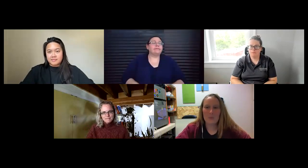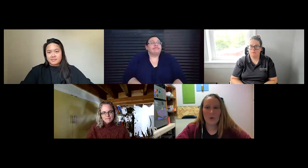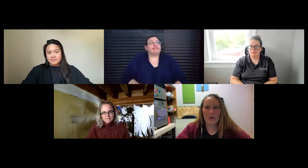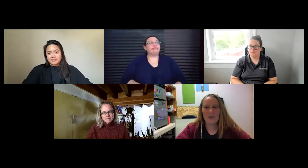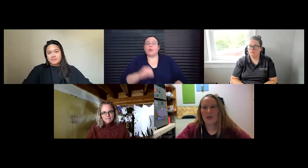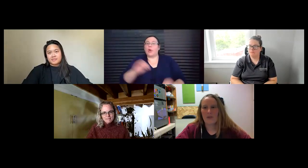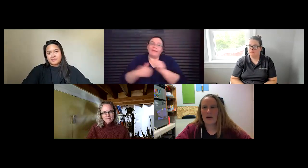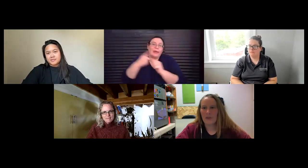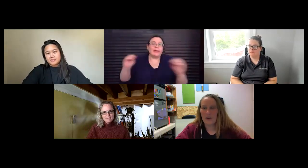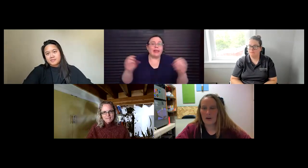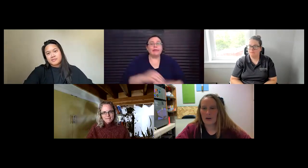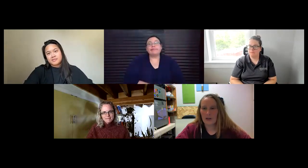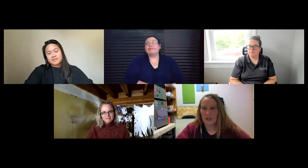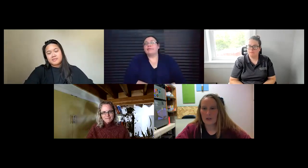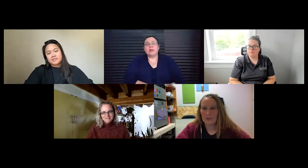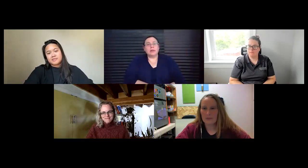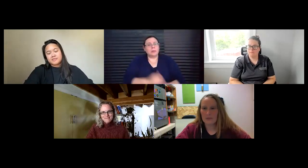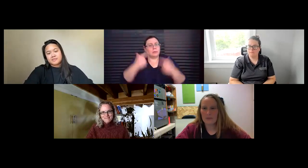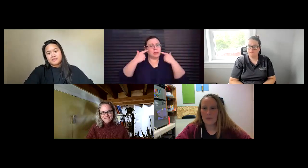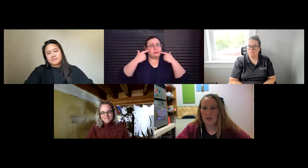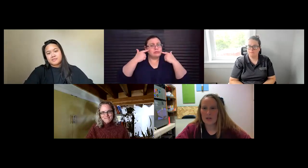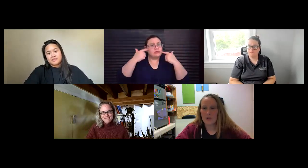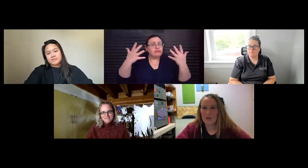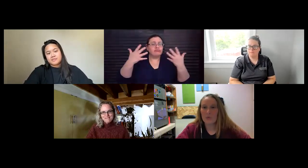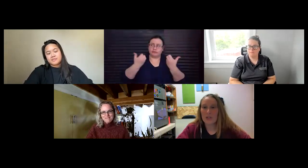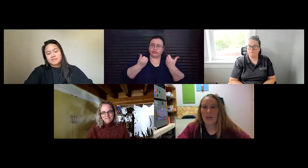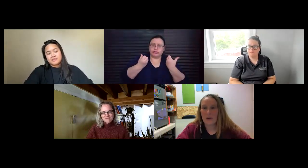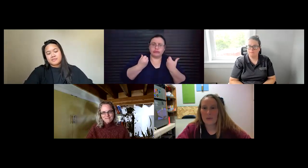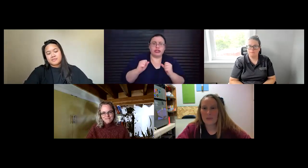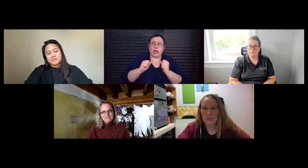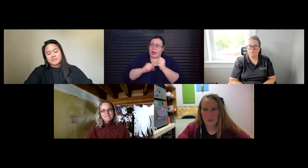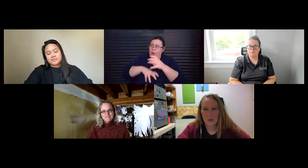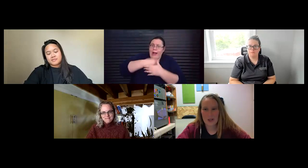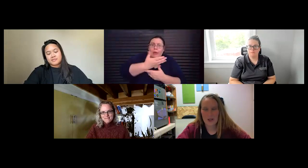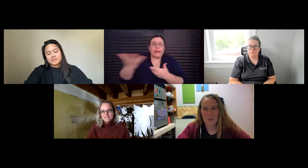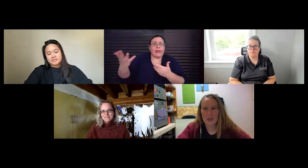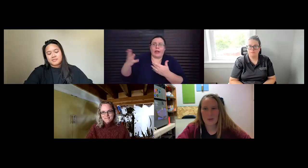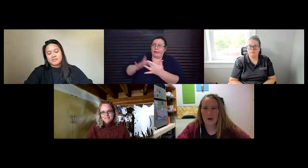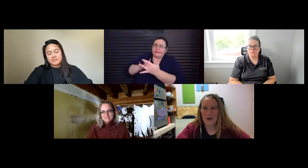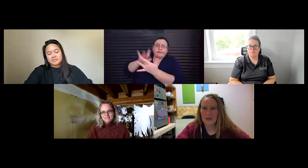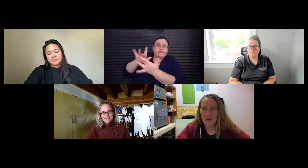But just putting yourself out there and just reaching out pretty much and you'll be surprised